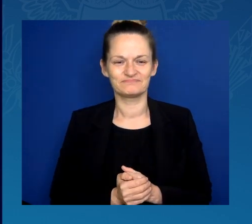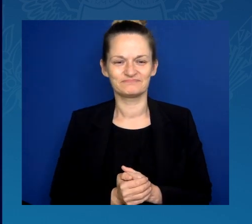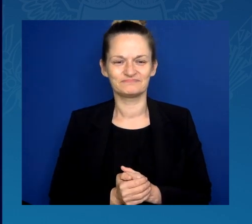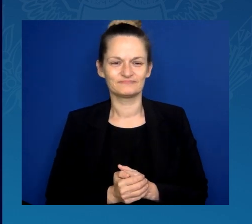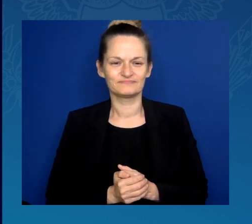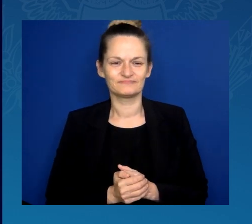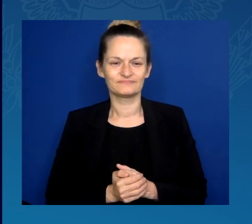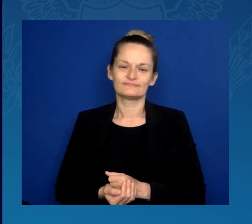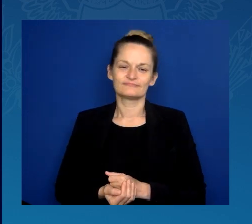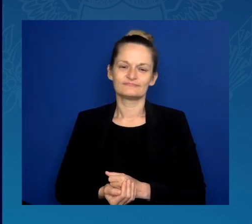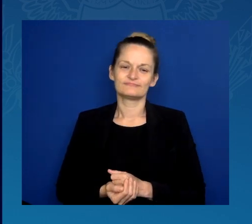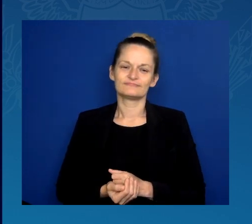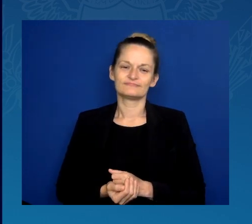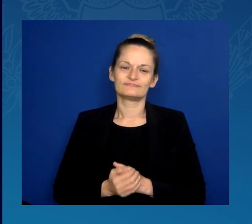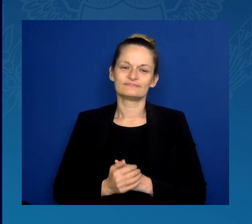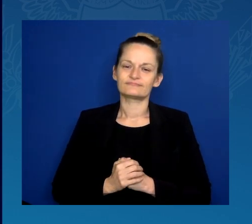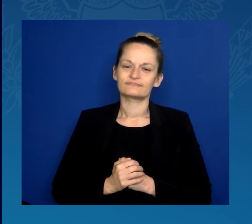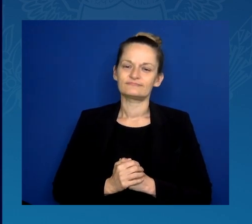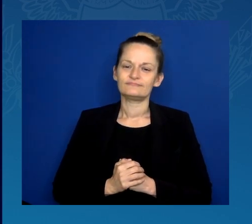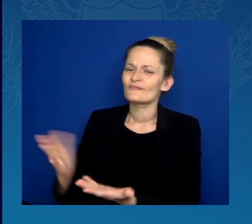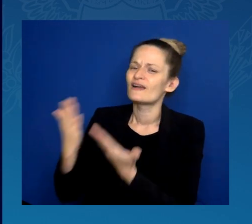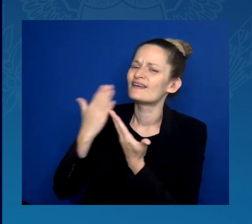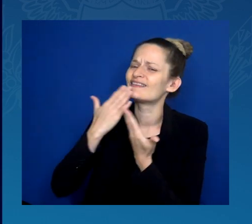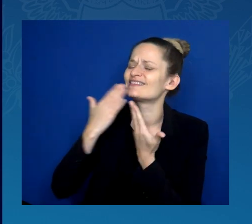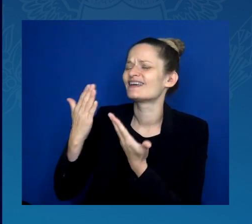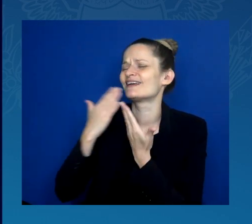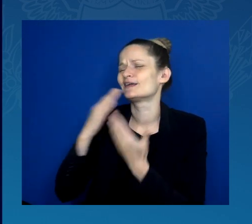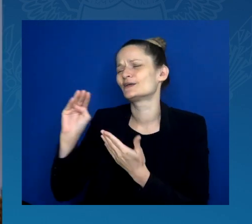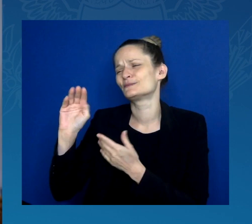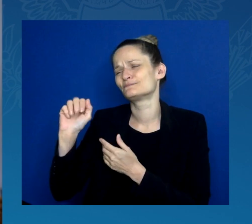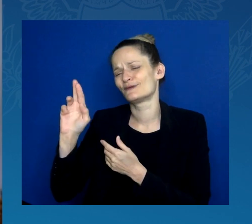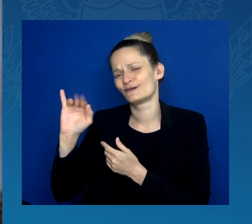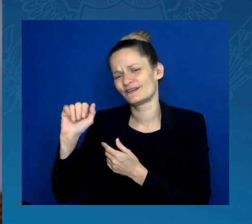Roxanne Brown: Thank you, Mariana. So I asked you all a question on Monday,